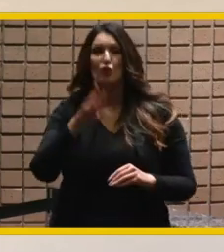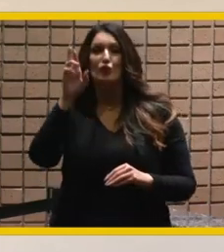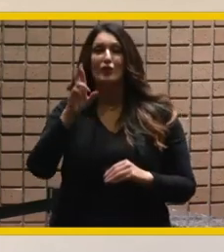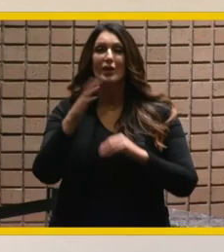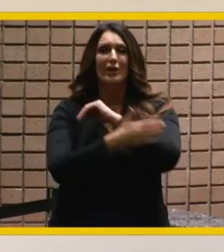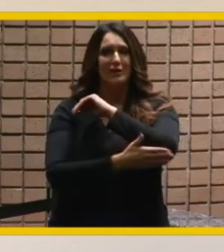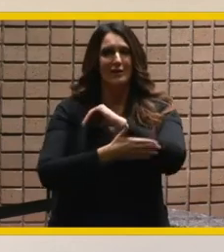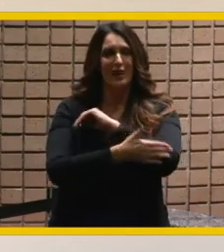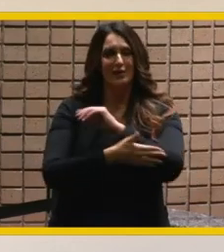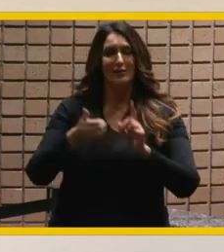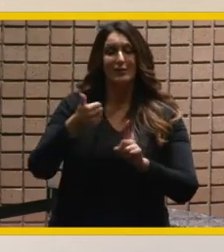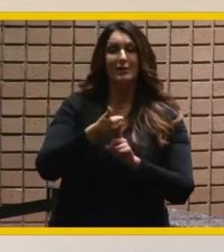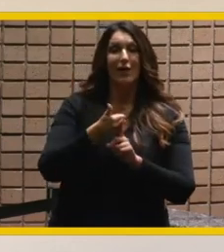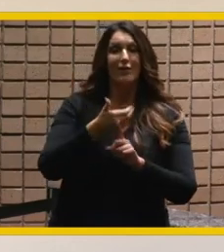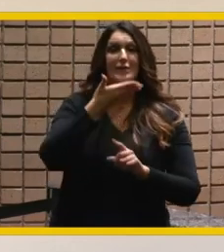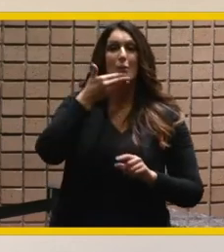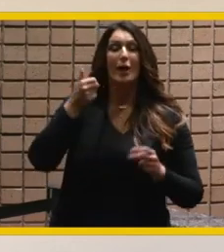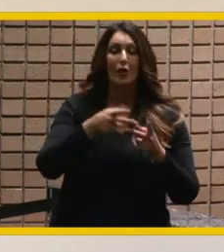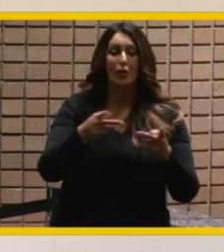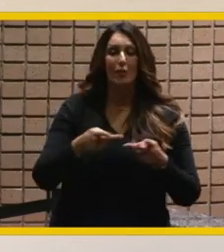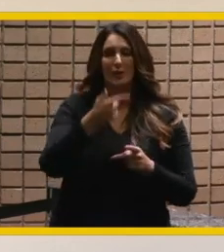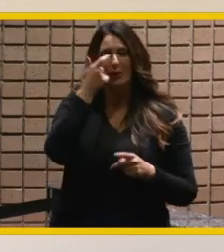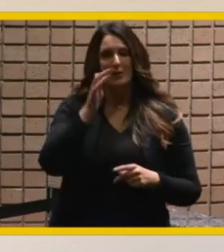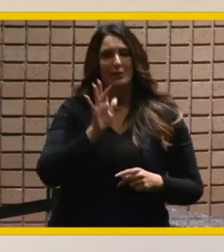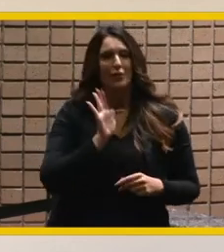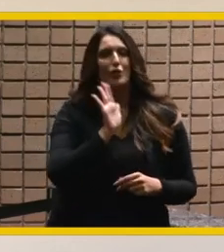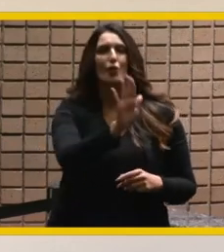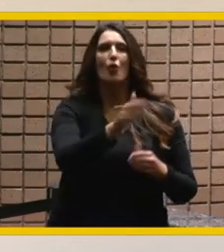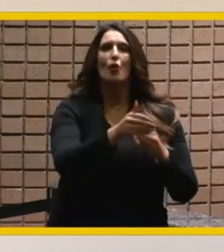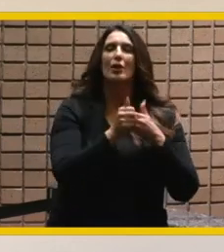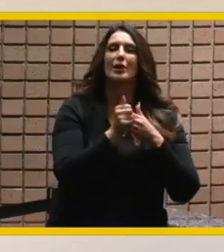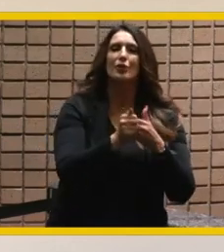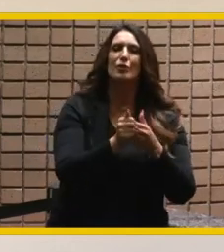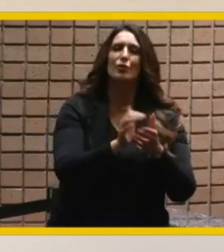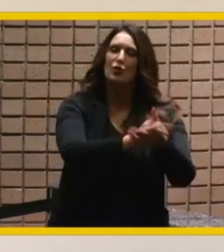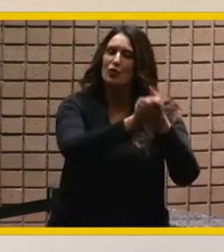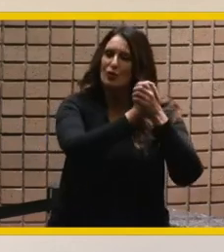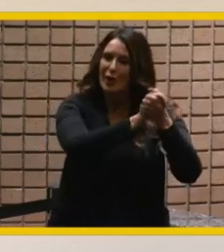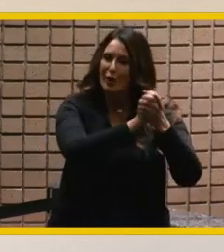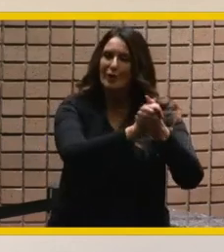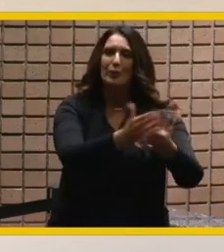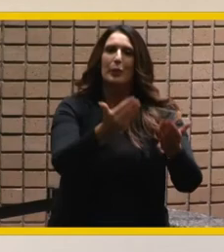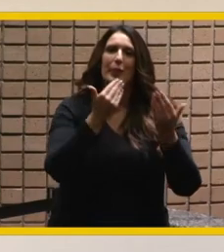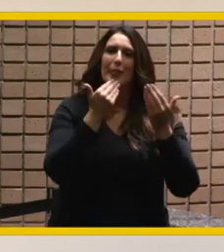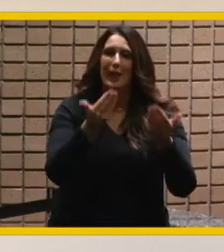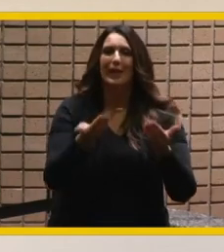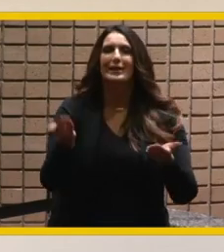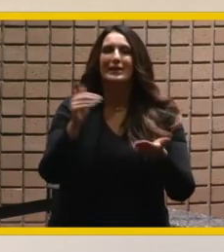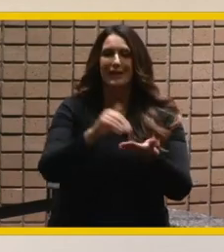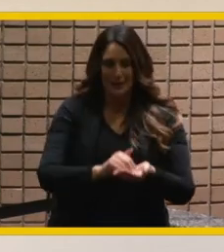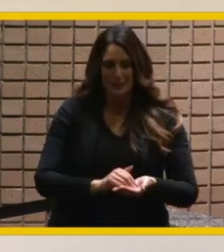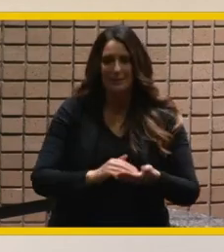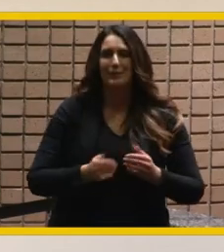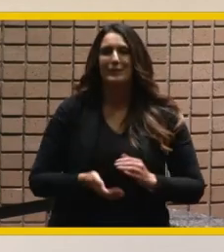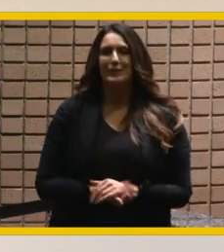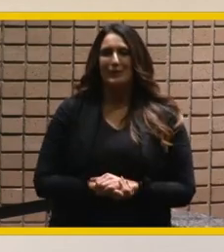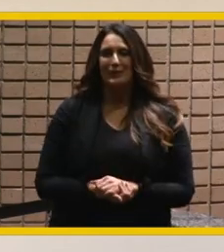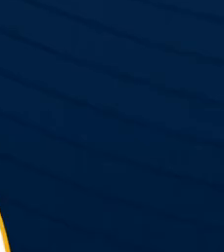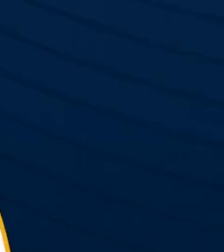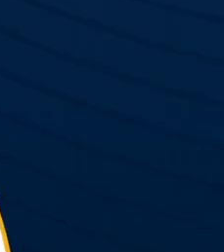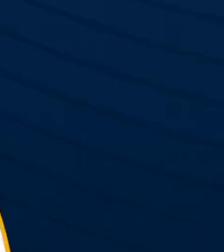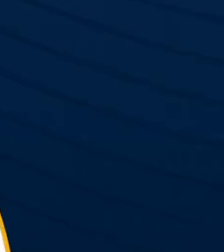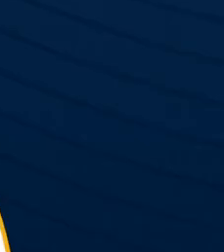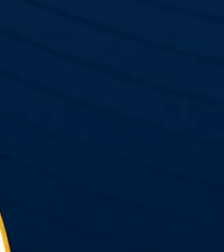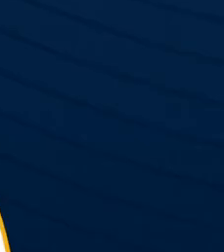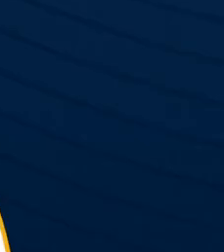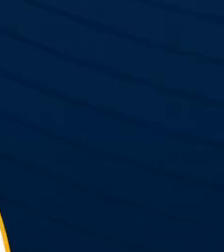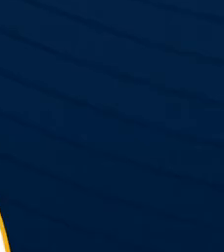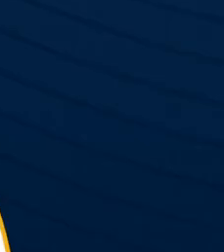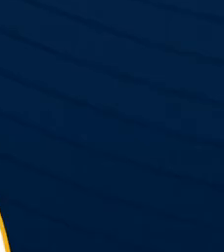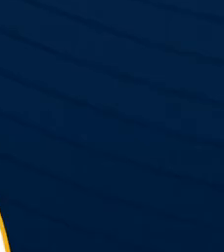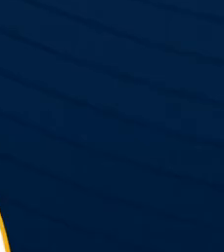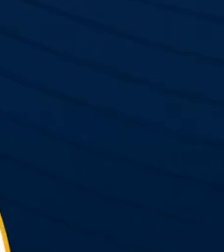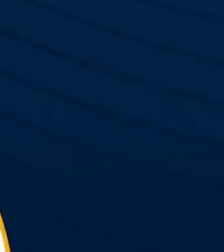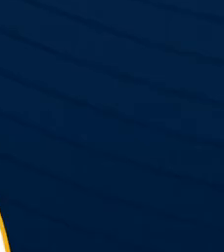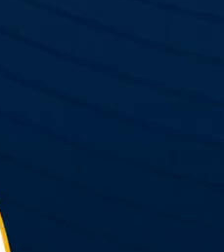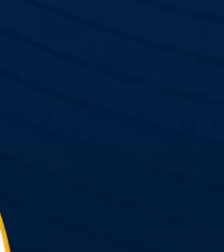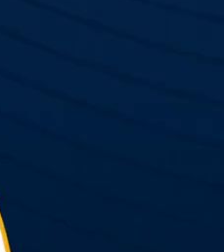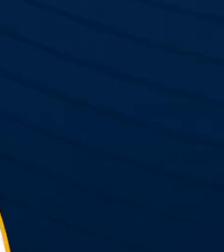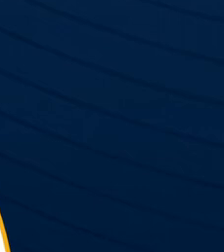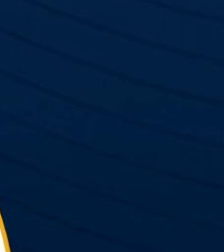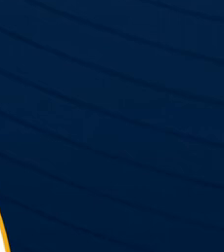a better place because of your leadership congratulations to you and thank you again